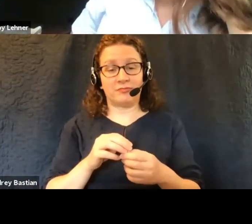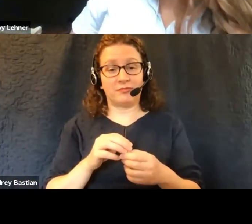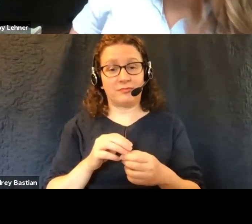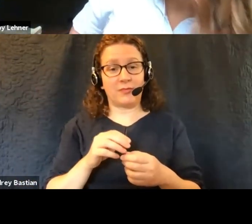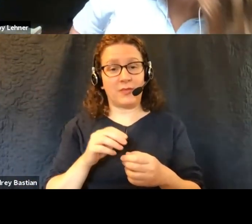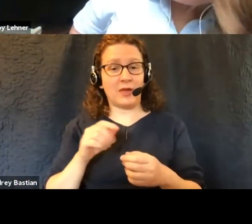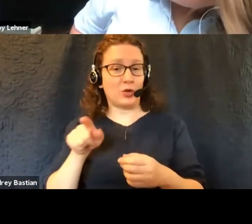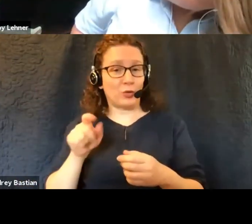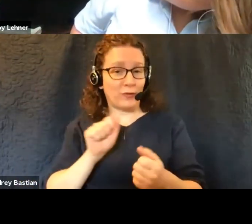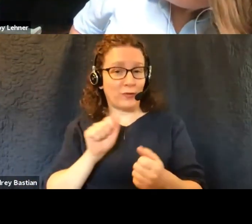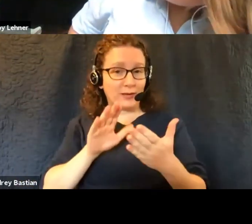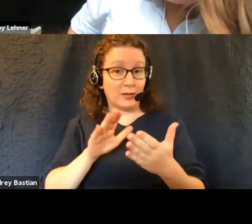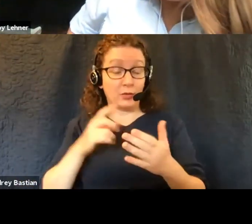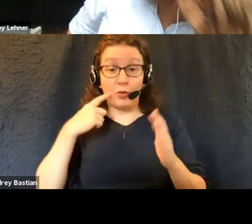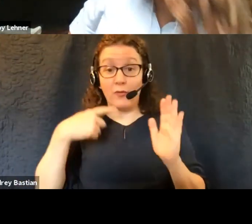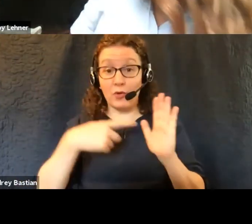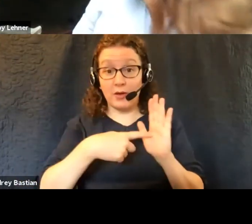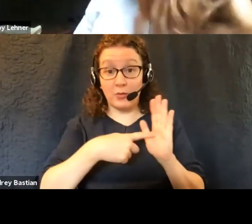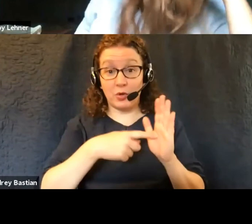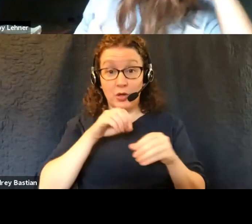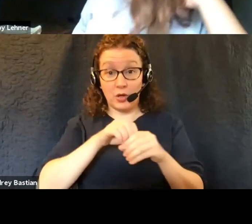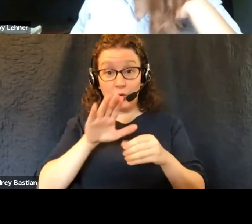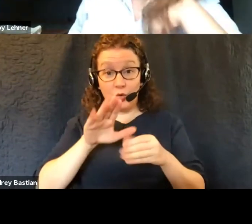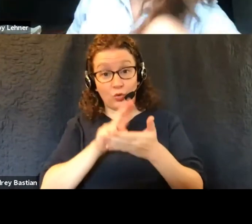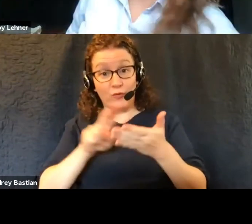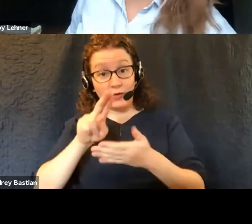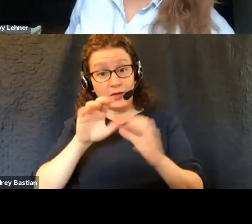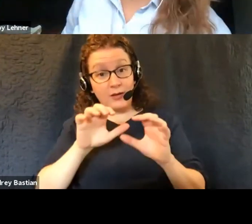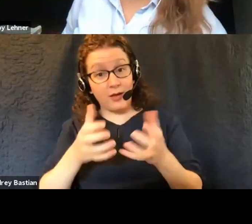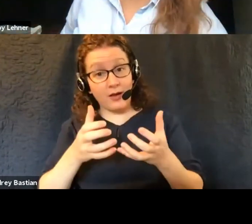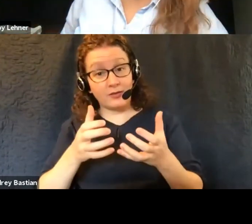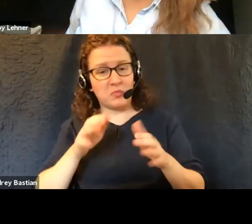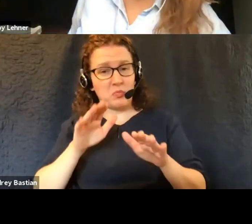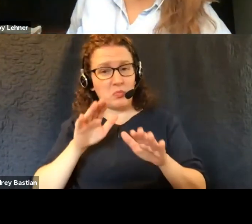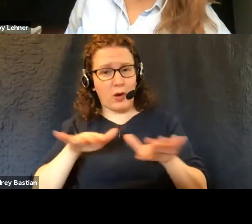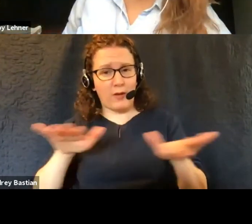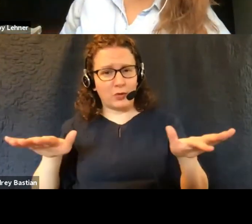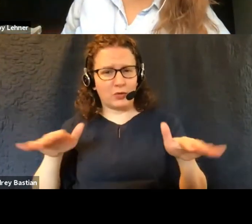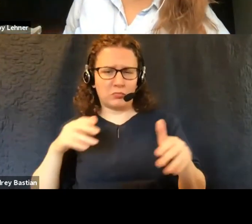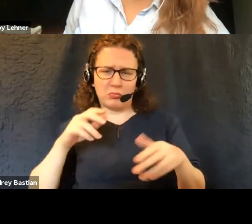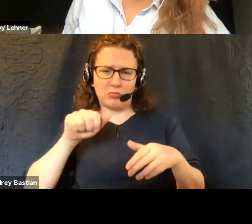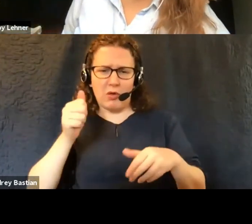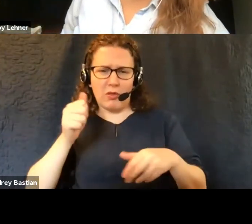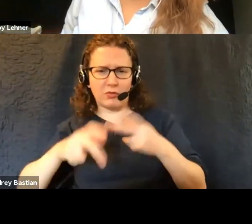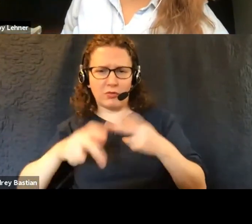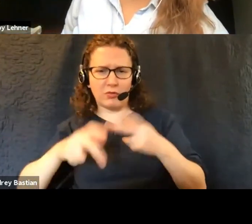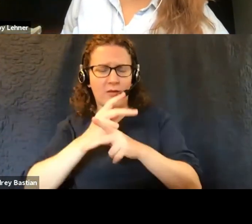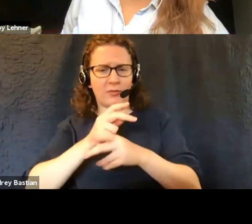so for example, in your university class or whatever other type of academic setting you are in.